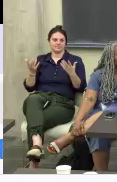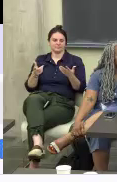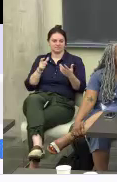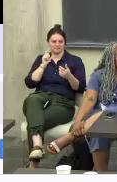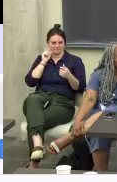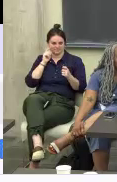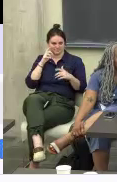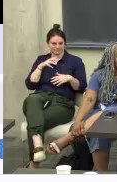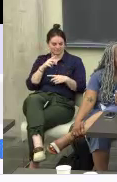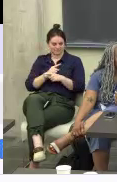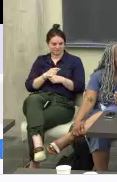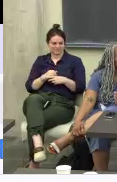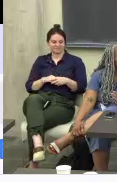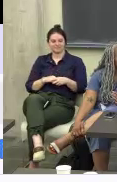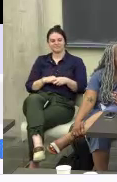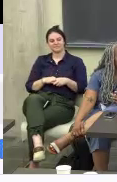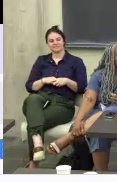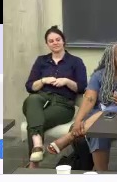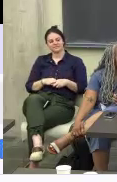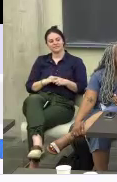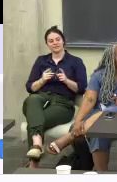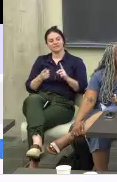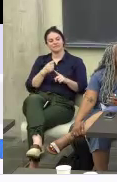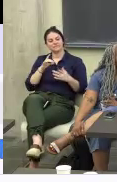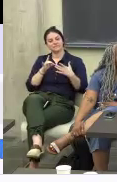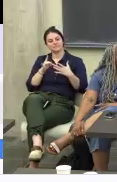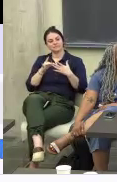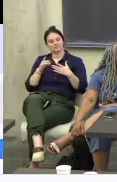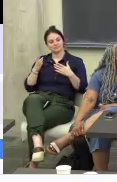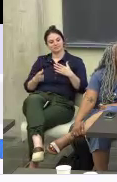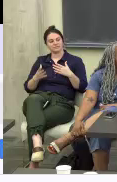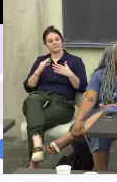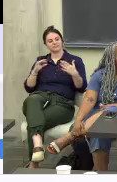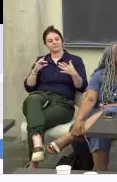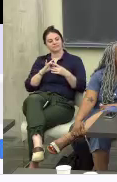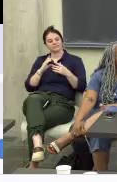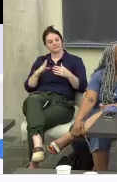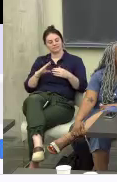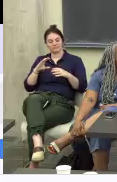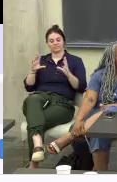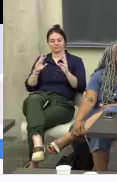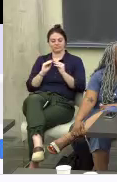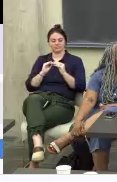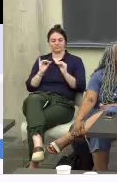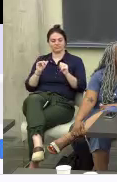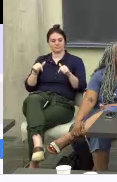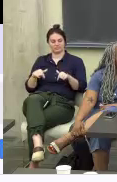From the leadership side and the connection side. Conferences like this. The reason I'm